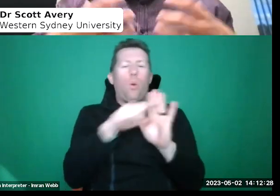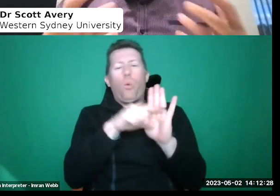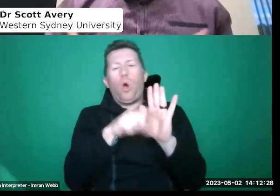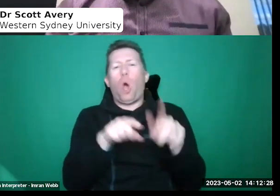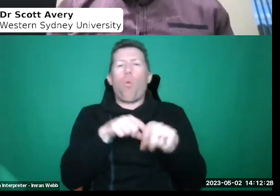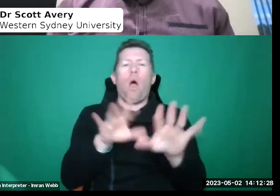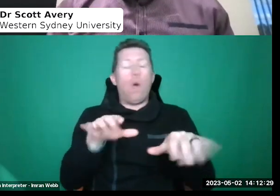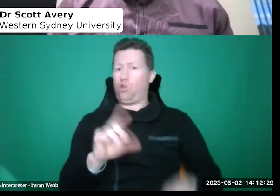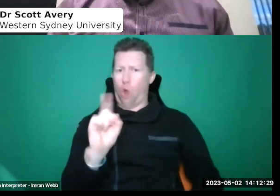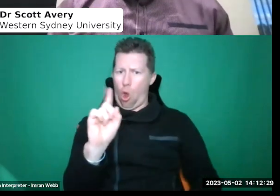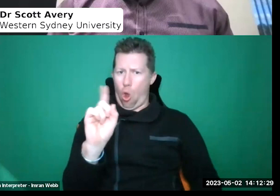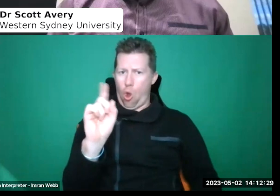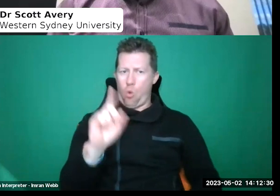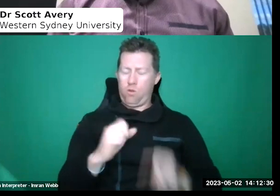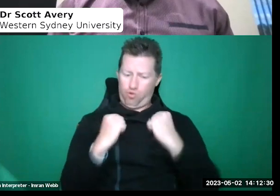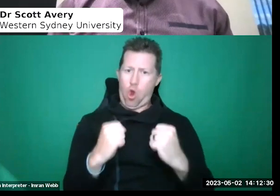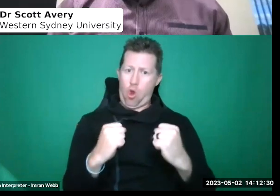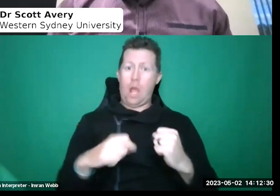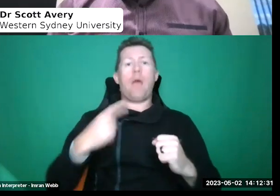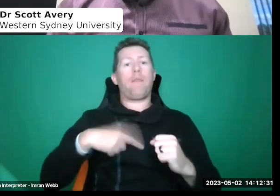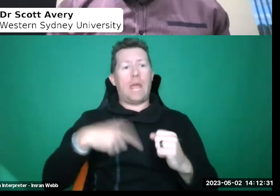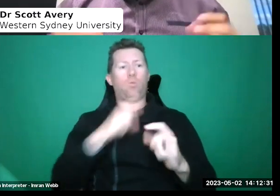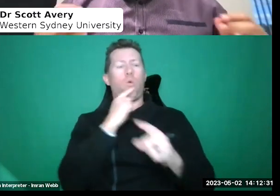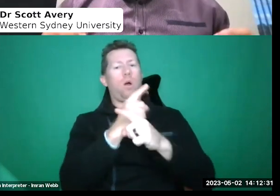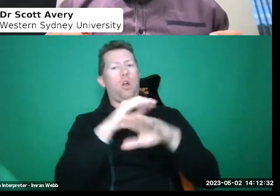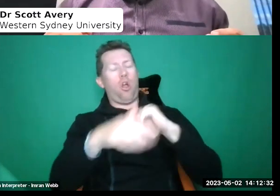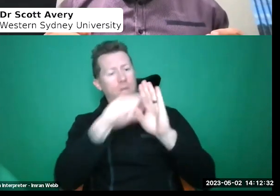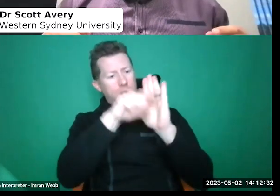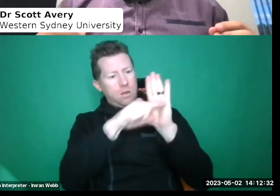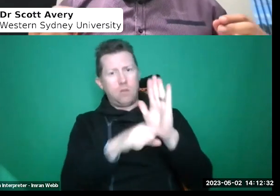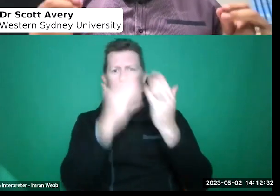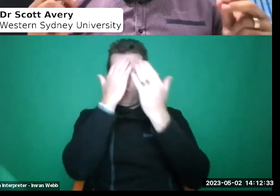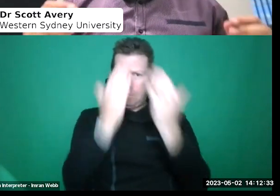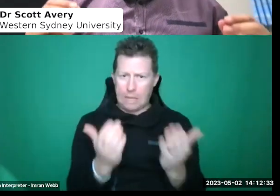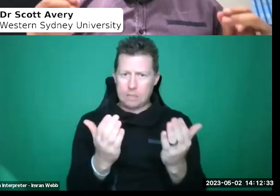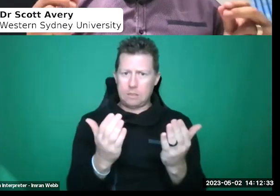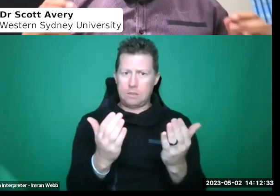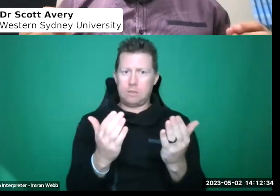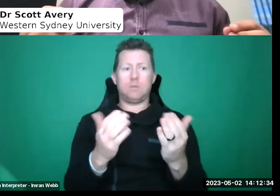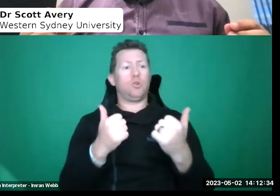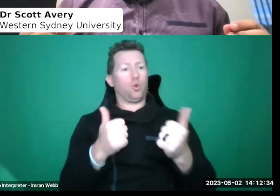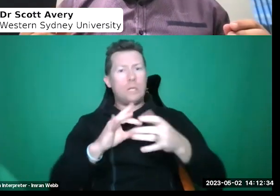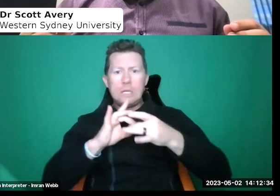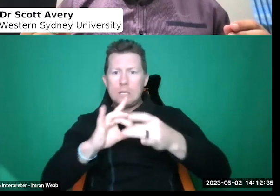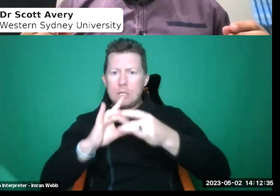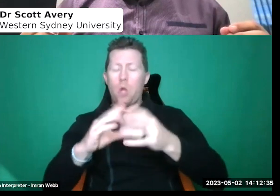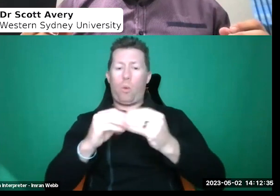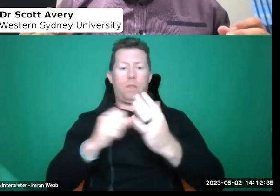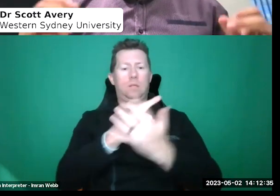And that's why we spoke around ethics of respectful engagement with the disability community.